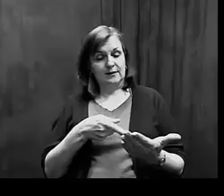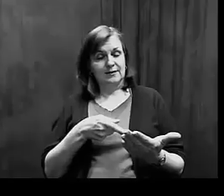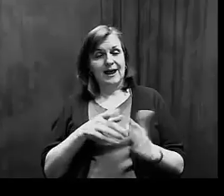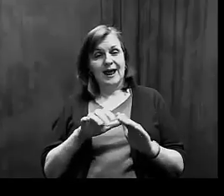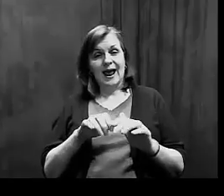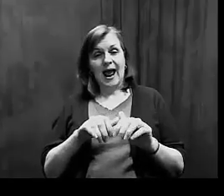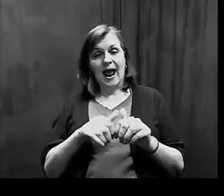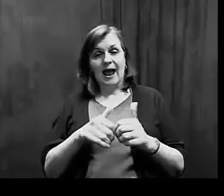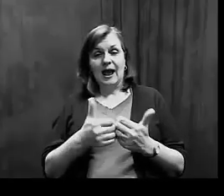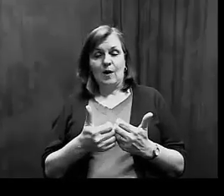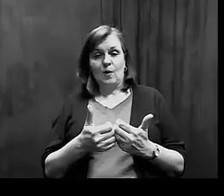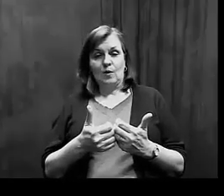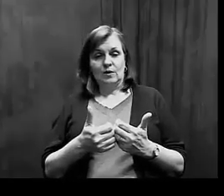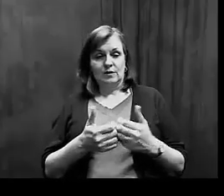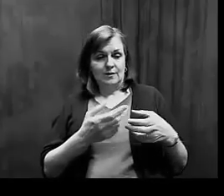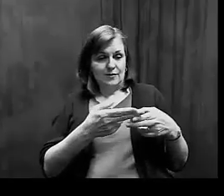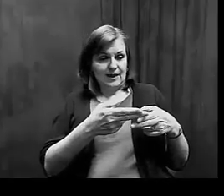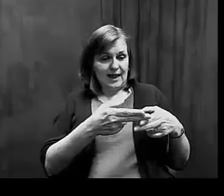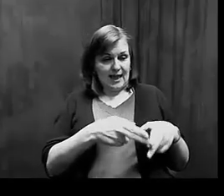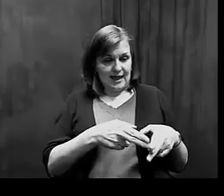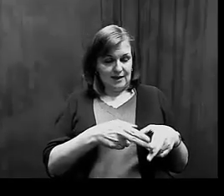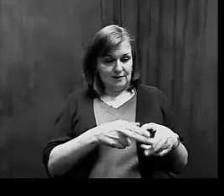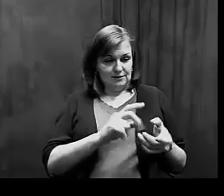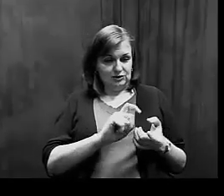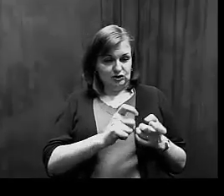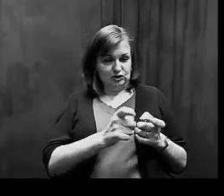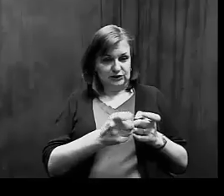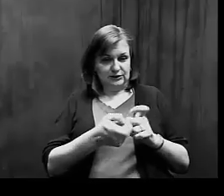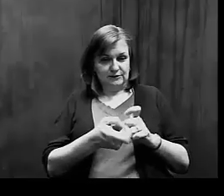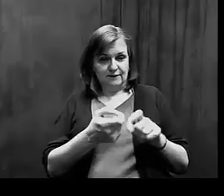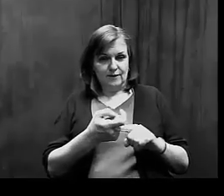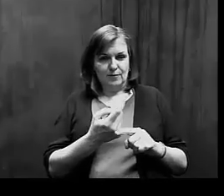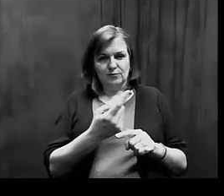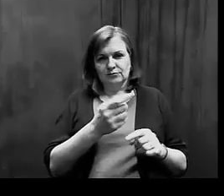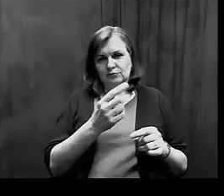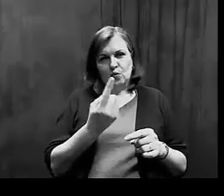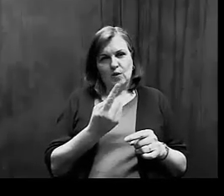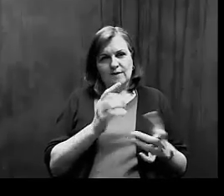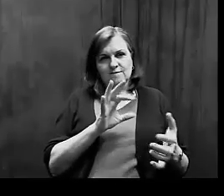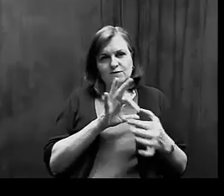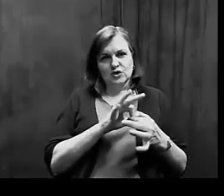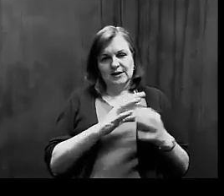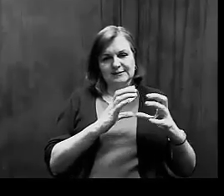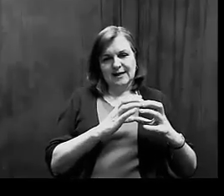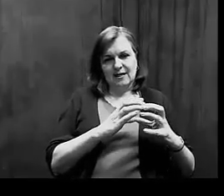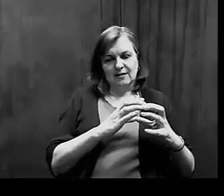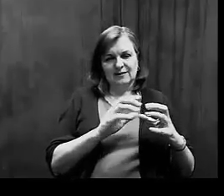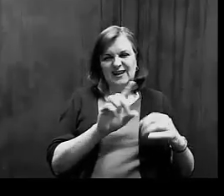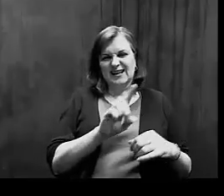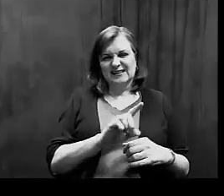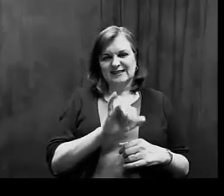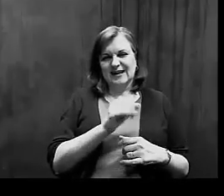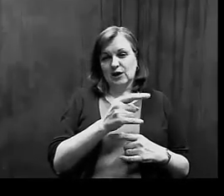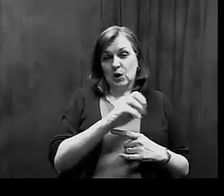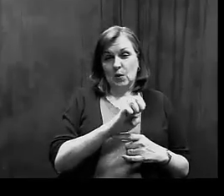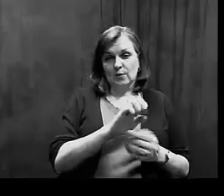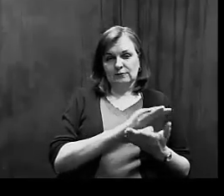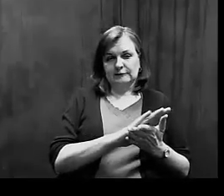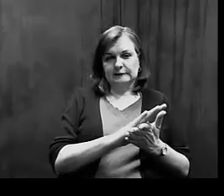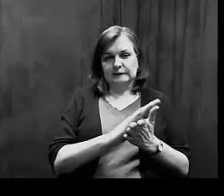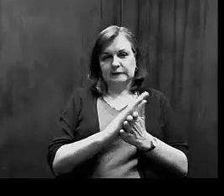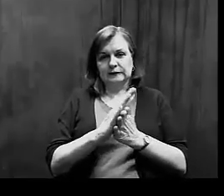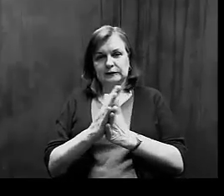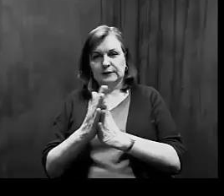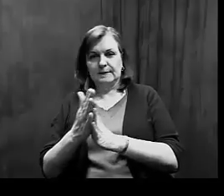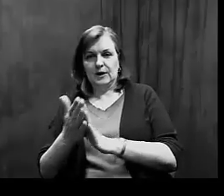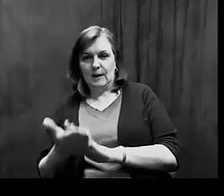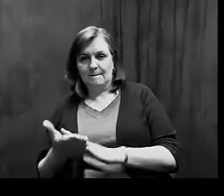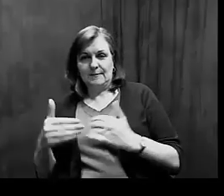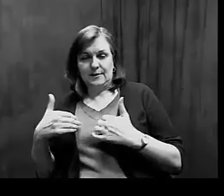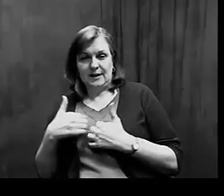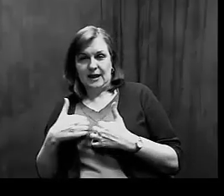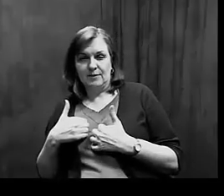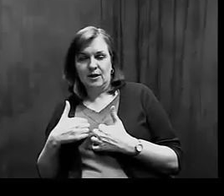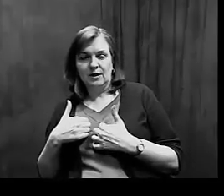the idea of building this egg changing it from simply a fertilized egg (zygote) into a developing animal we are actually going to use